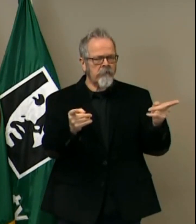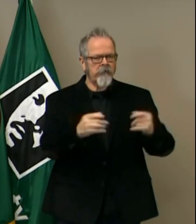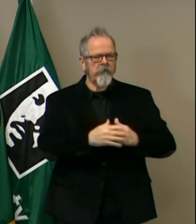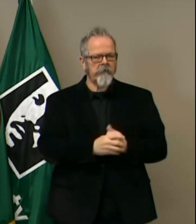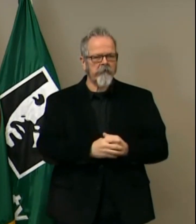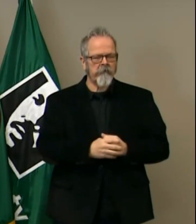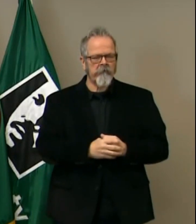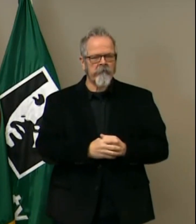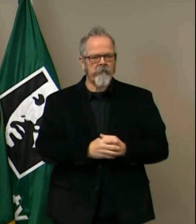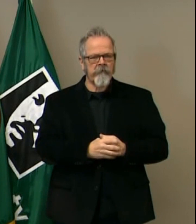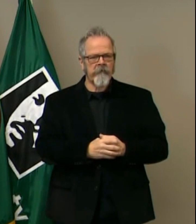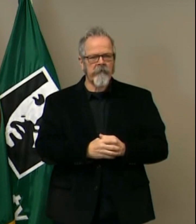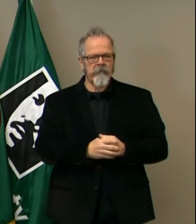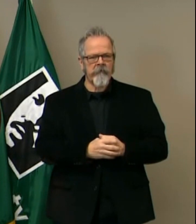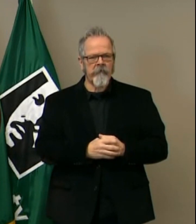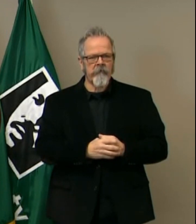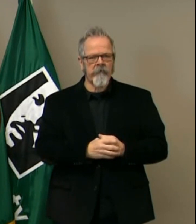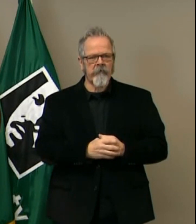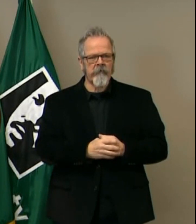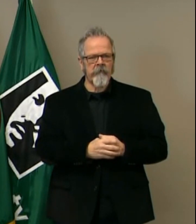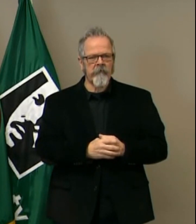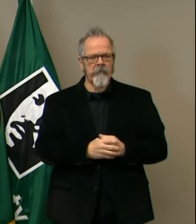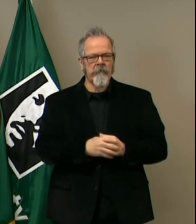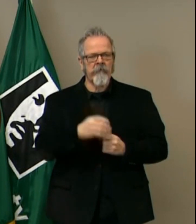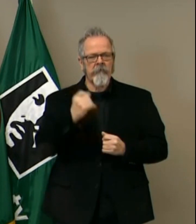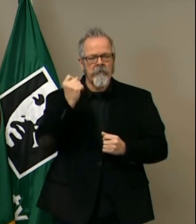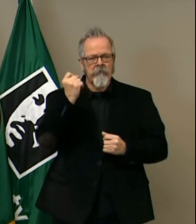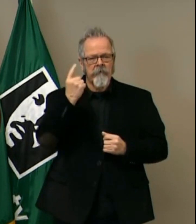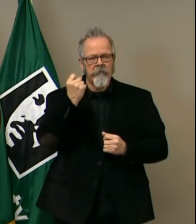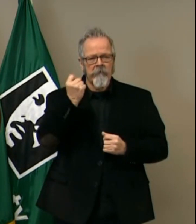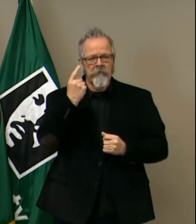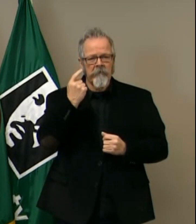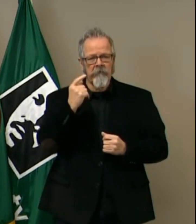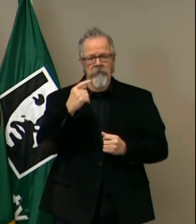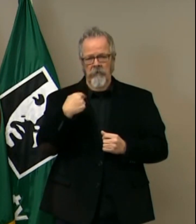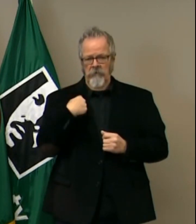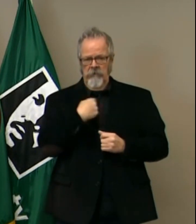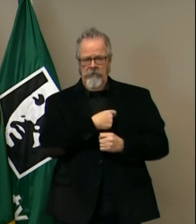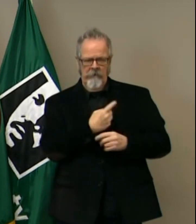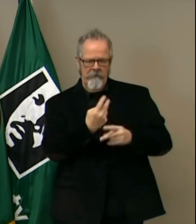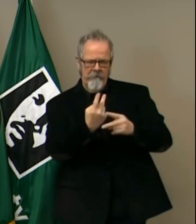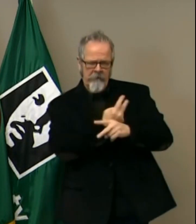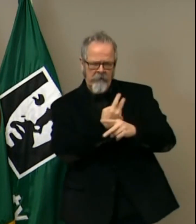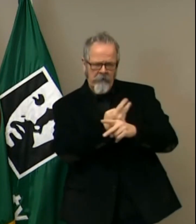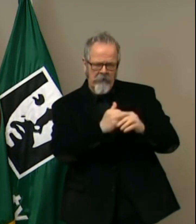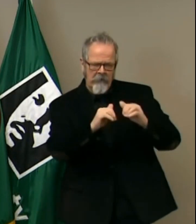distancing plan for the operations of their business so I want to go through